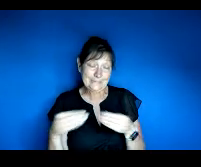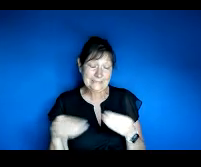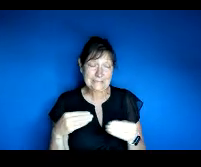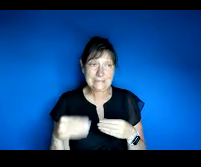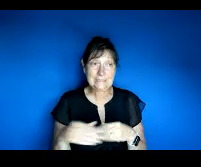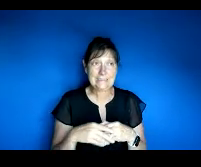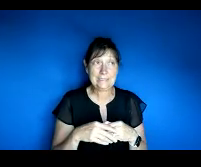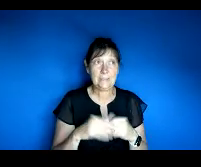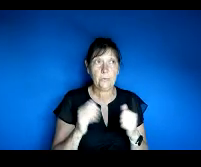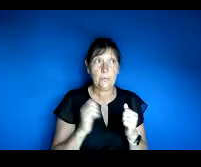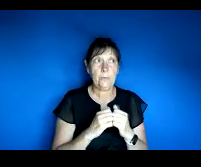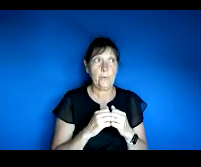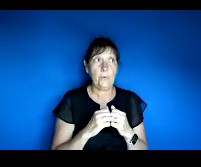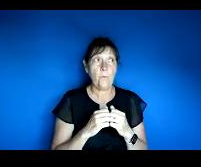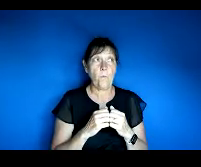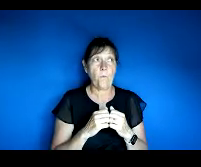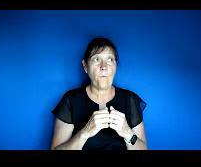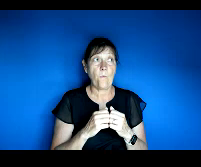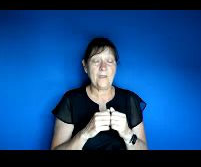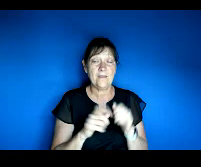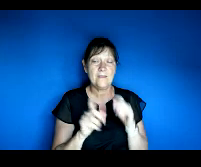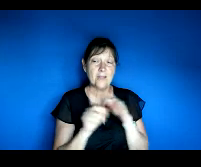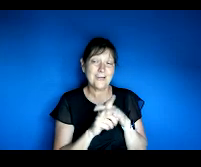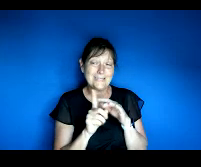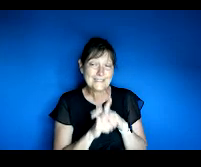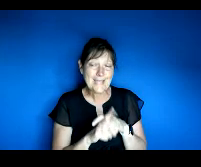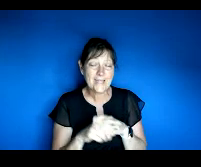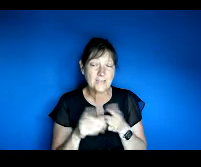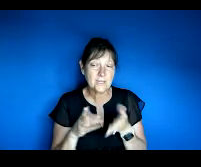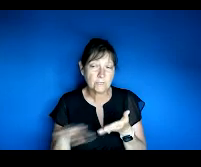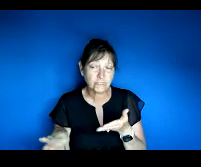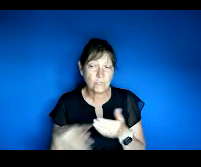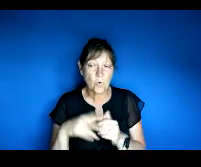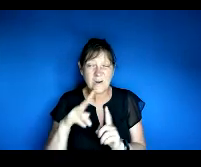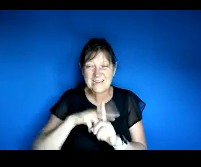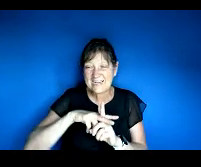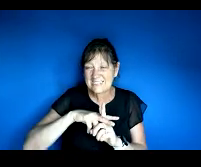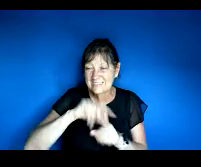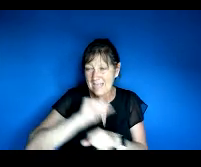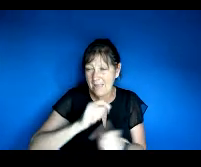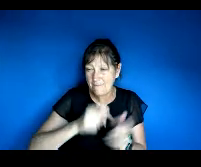with attendance or assignment extensions, or things like that, you know,